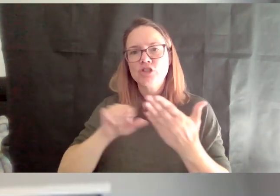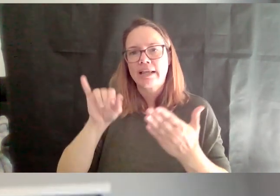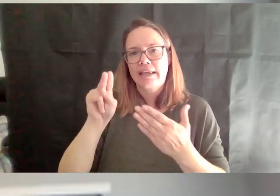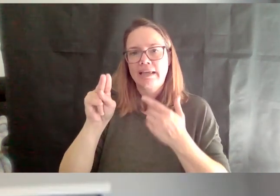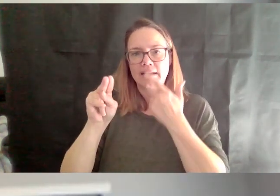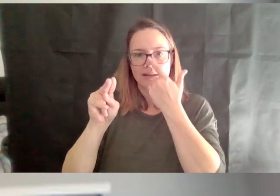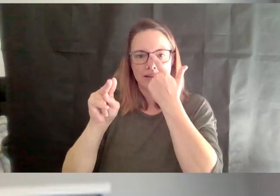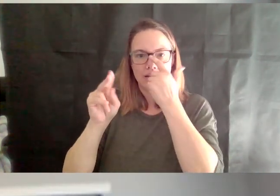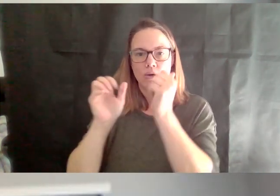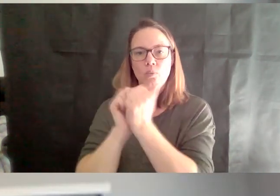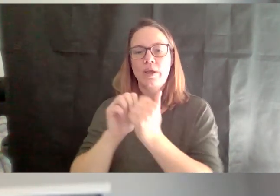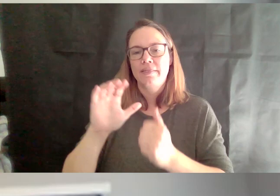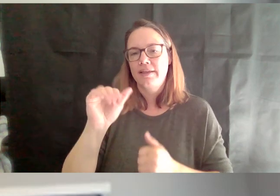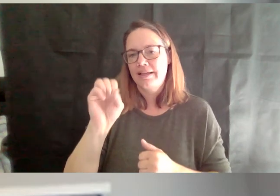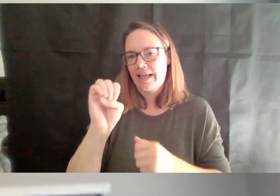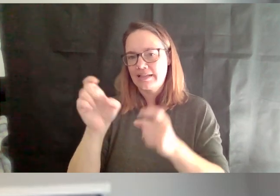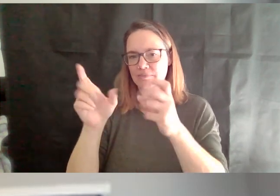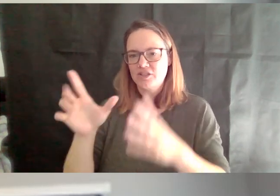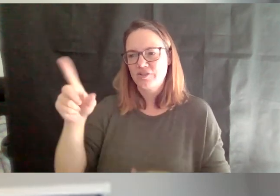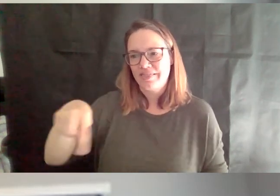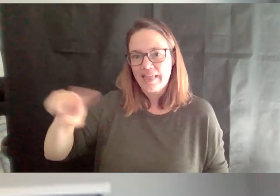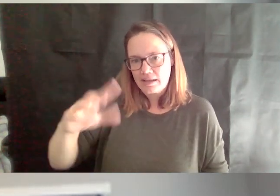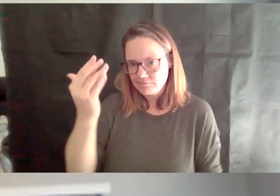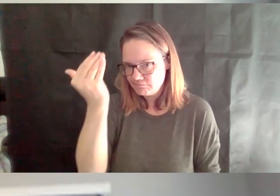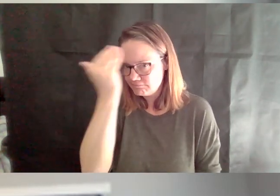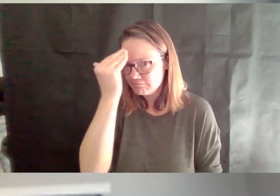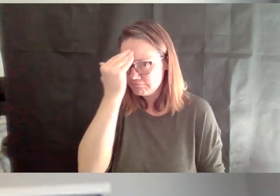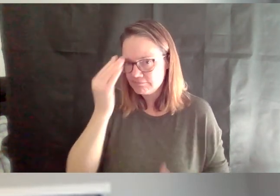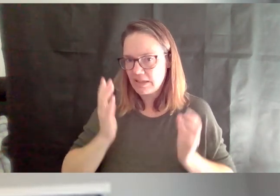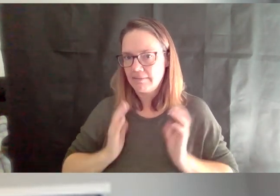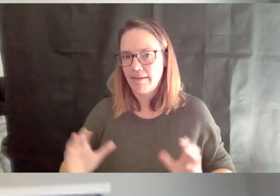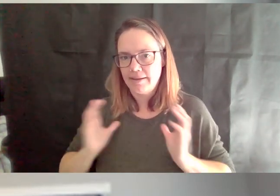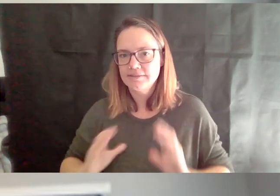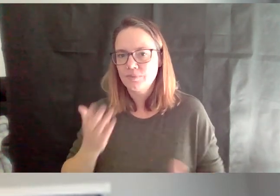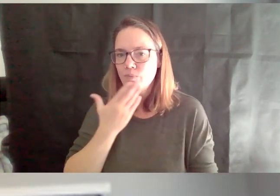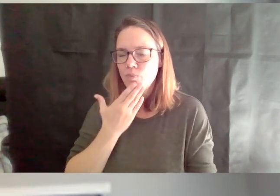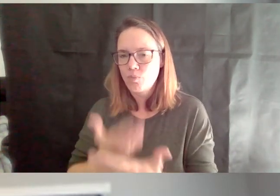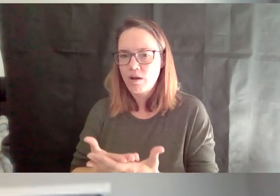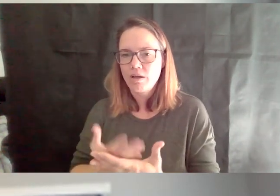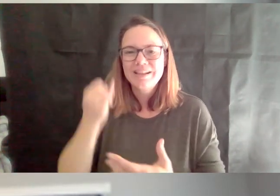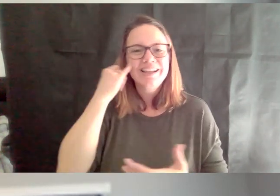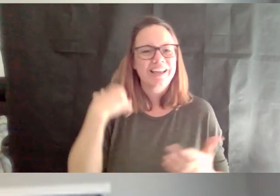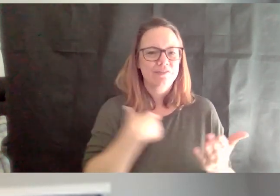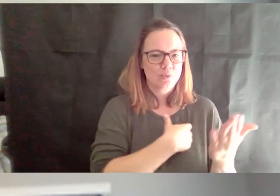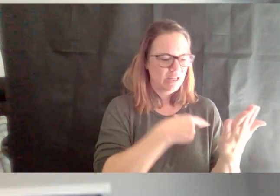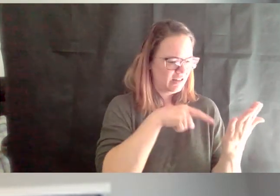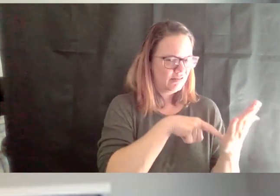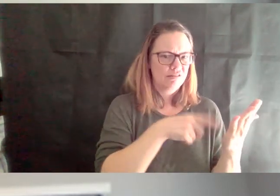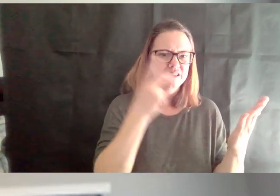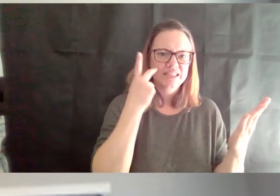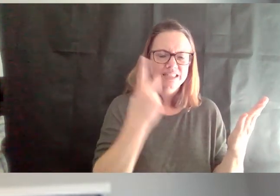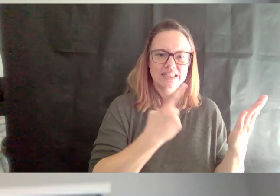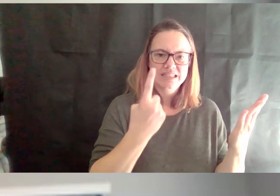since they know the clients very well. So if we see something with a client that we're like, hey,